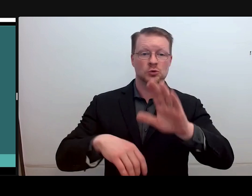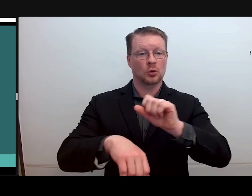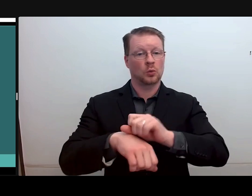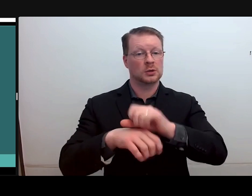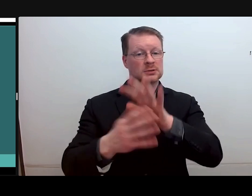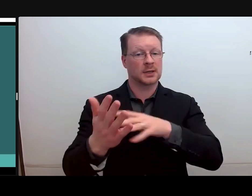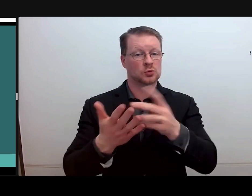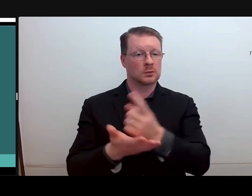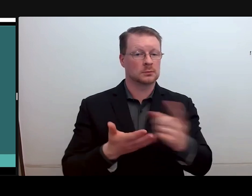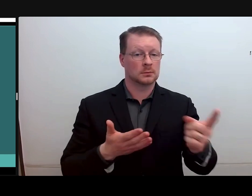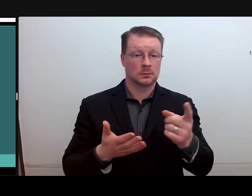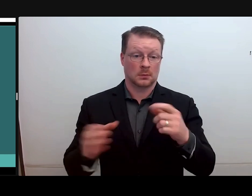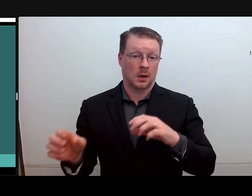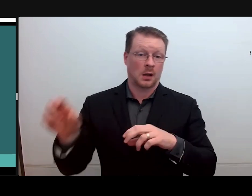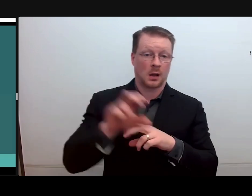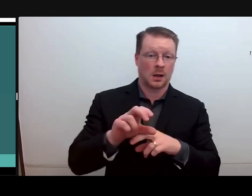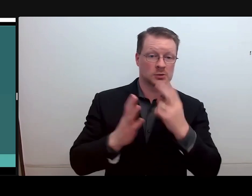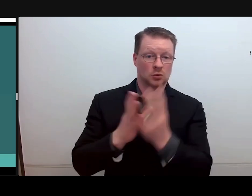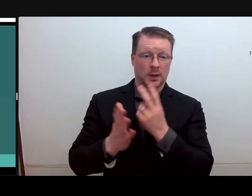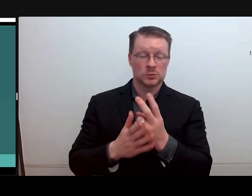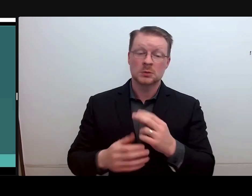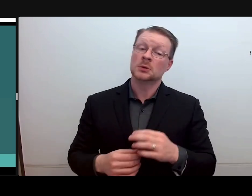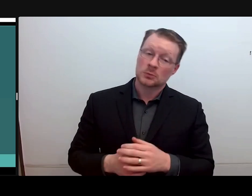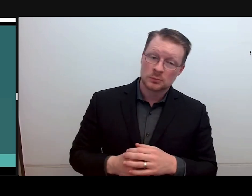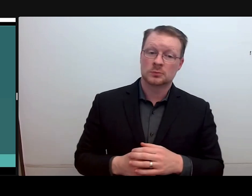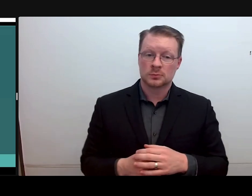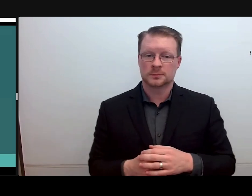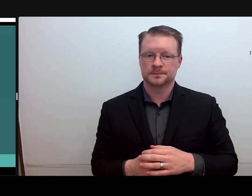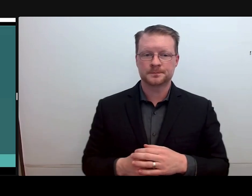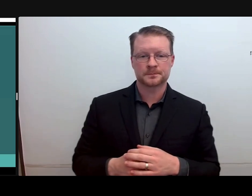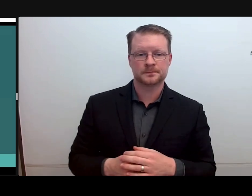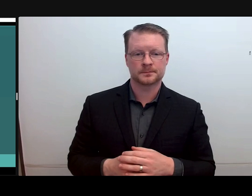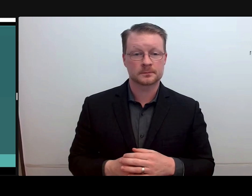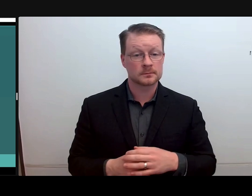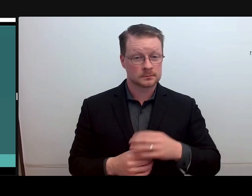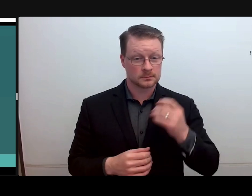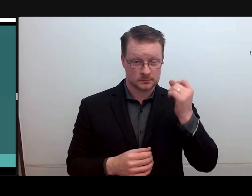So if you imagine your own work schedule during the week and you have to add an additional two hours of work,